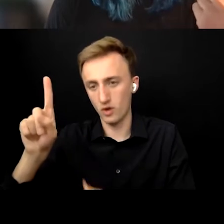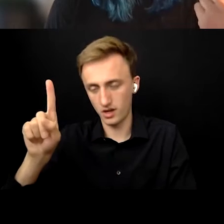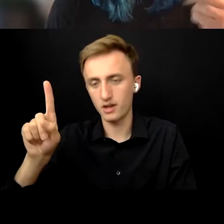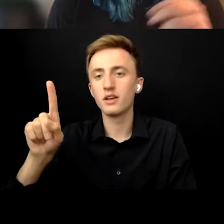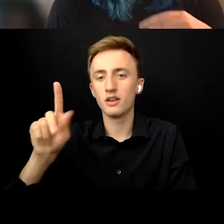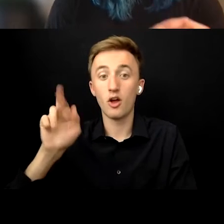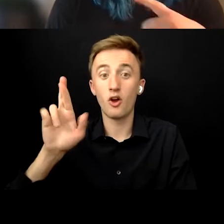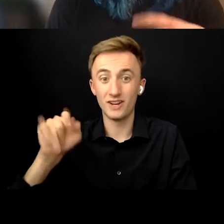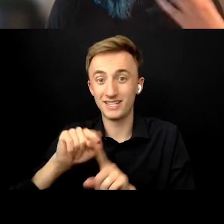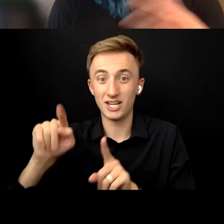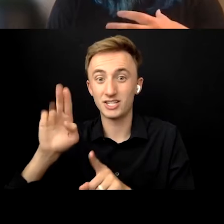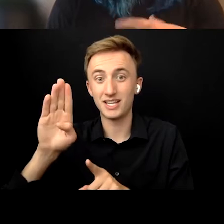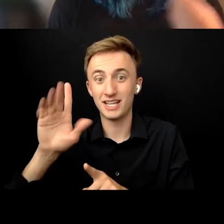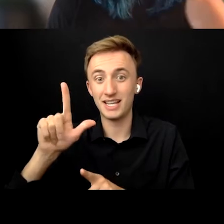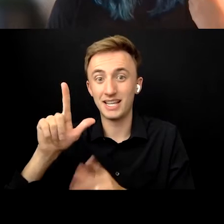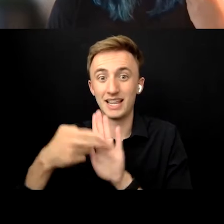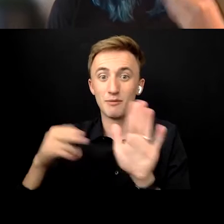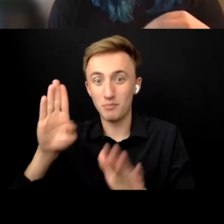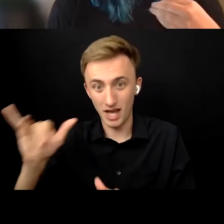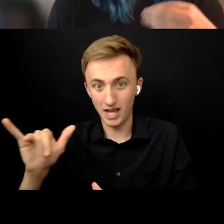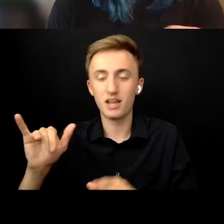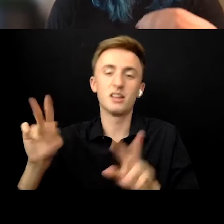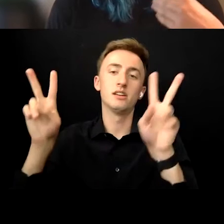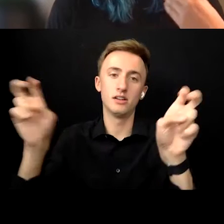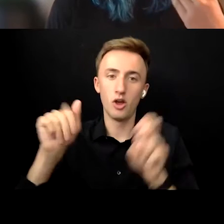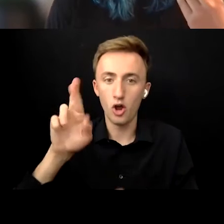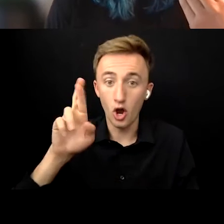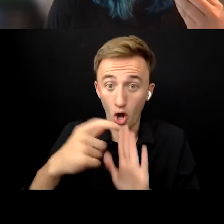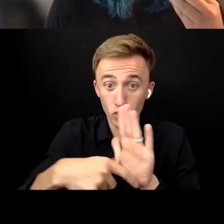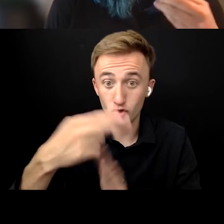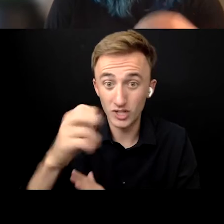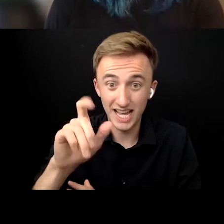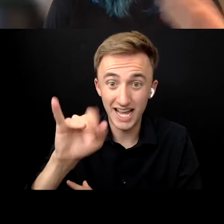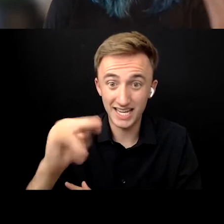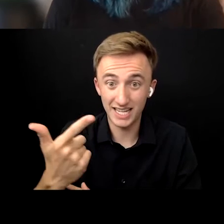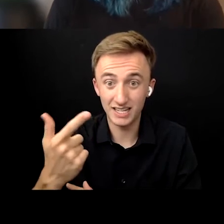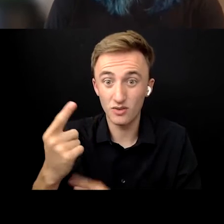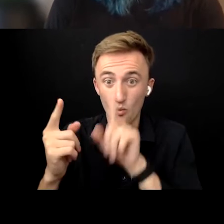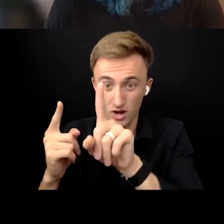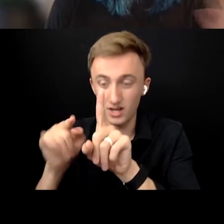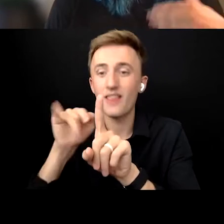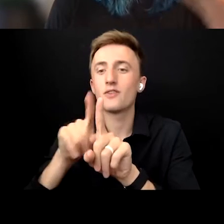to article heading 1, all one word, that is a reference to an ID that is on a heading that is